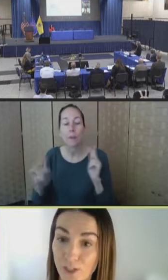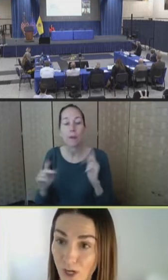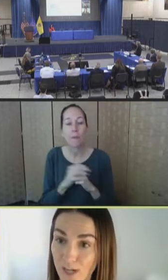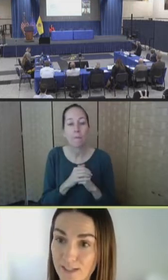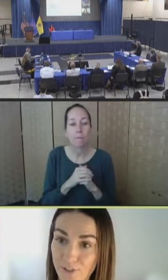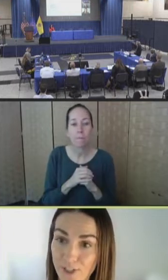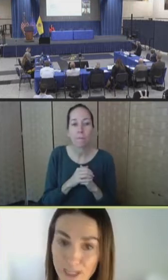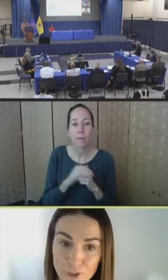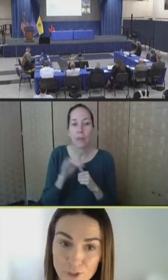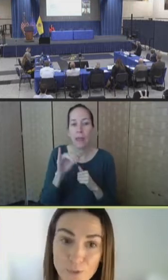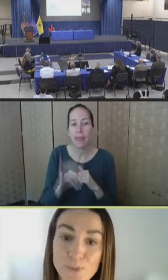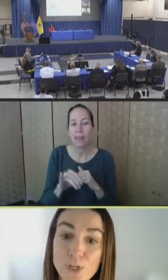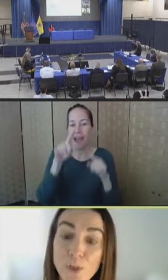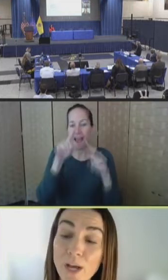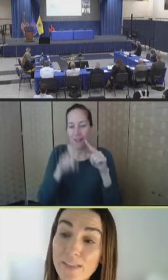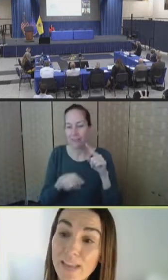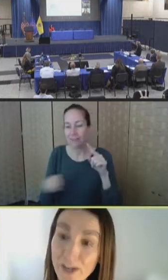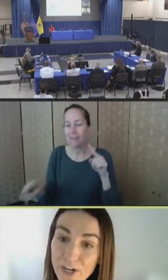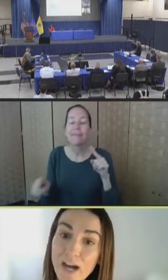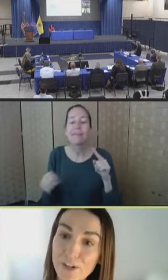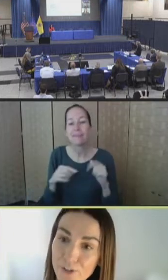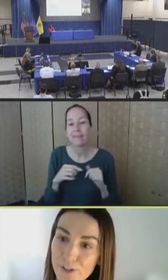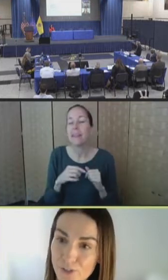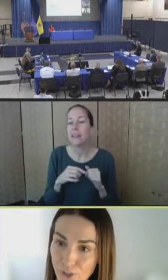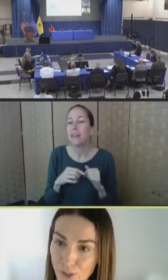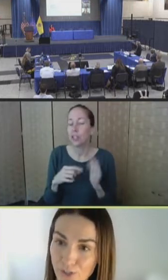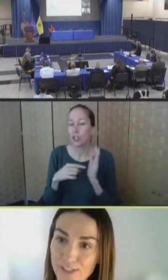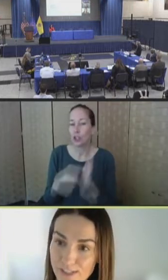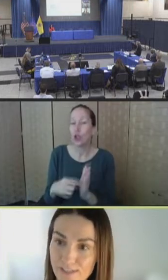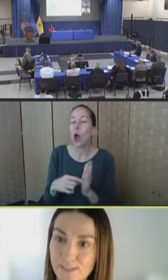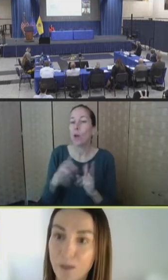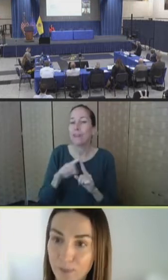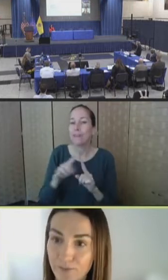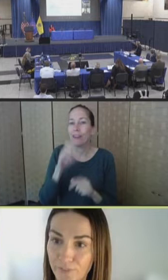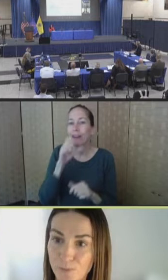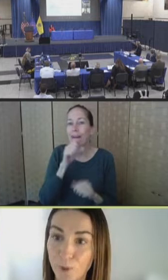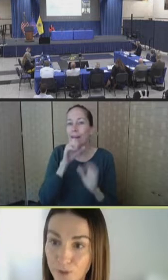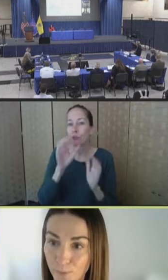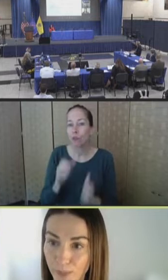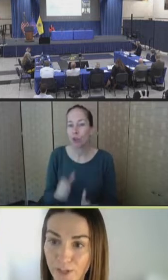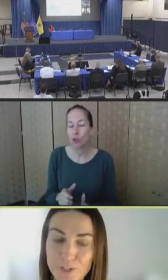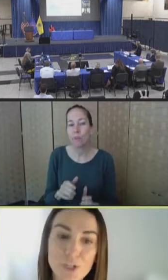across different age groups. So, the area under this curve is this sum of this multiplier. So,